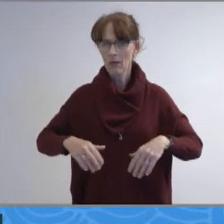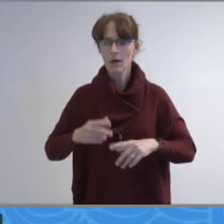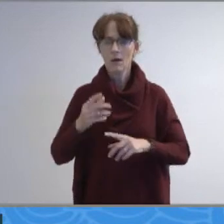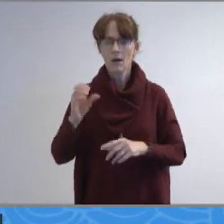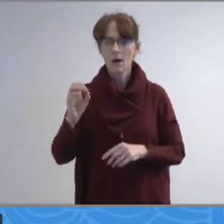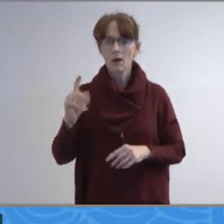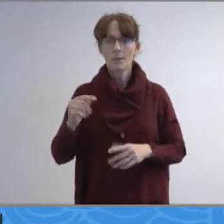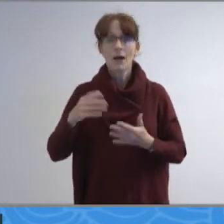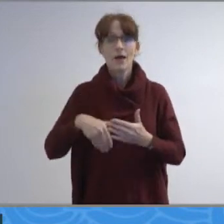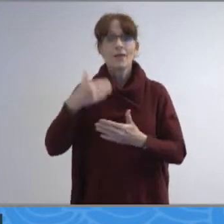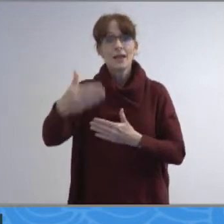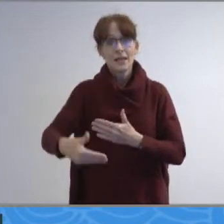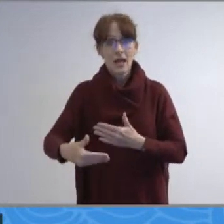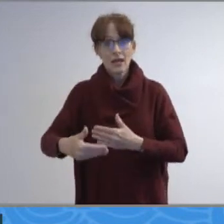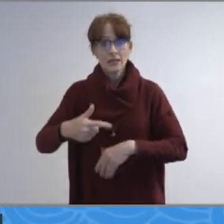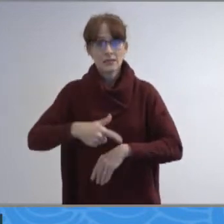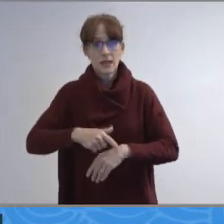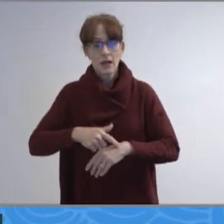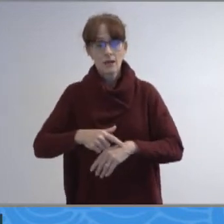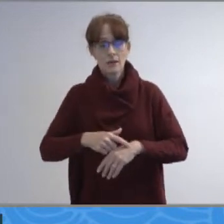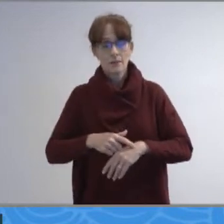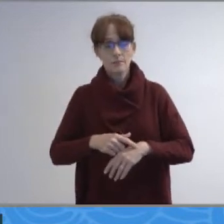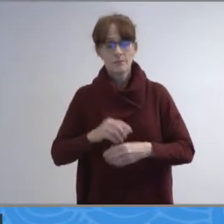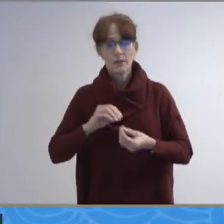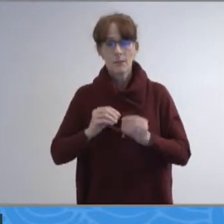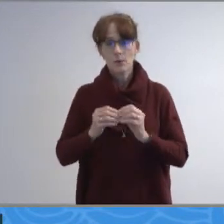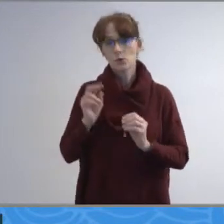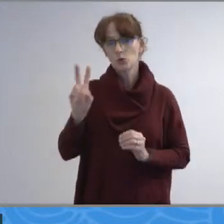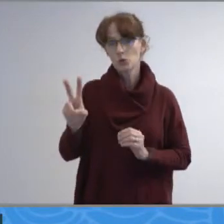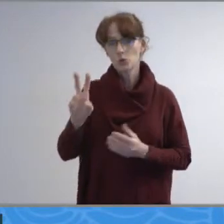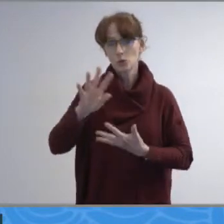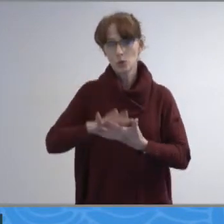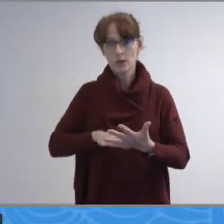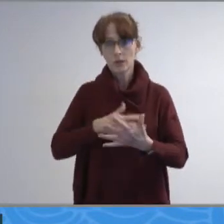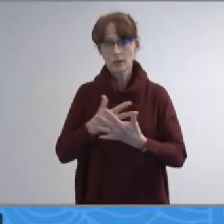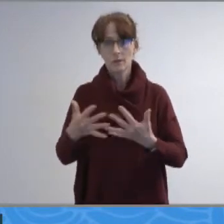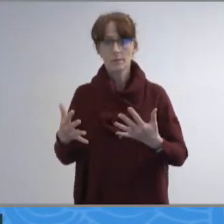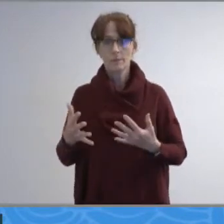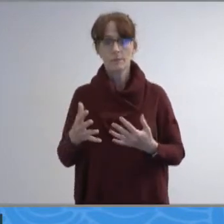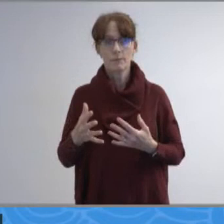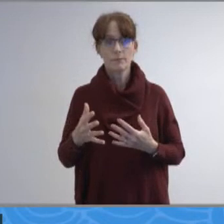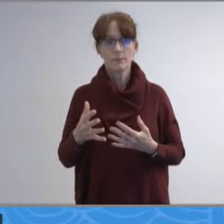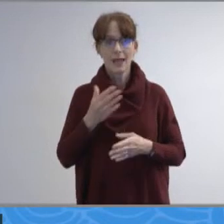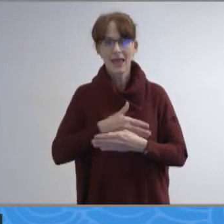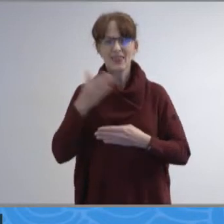The next round, or the Diagnostic 2 is scheduled to begin the very end of January